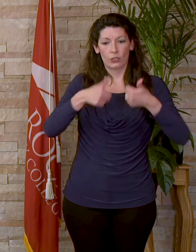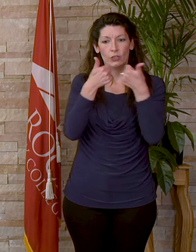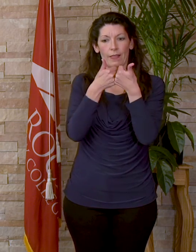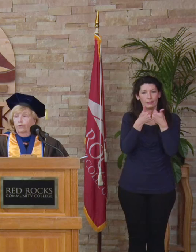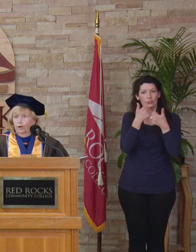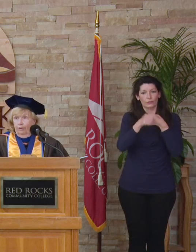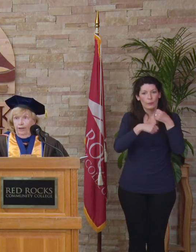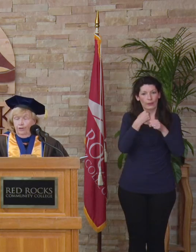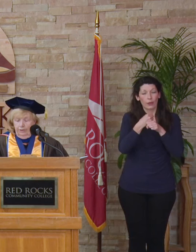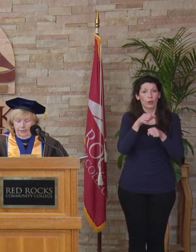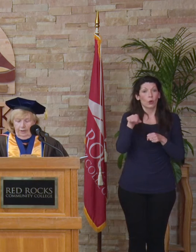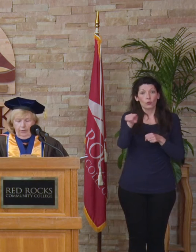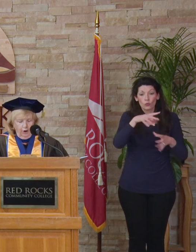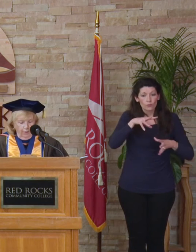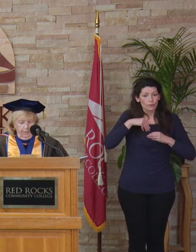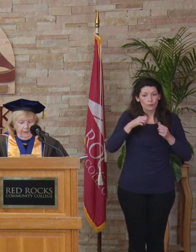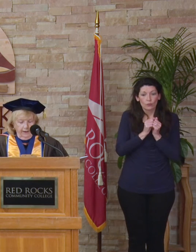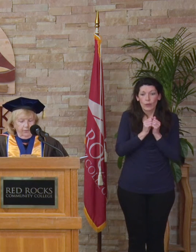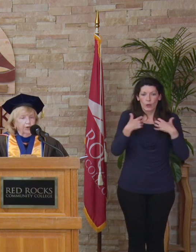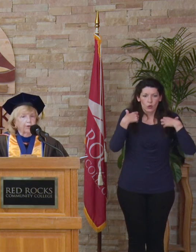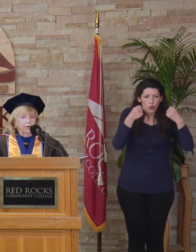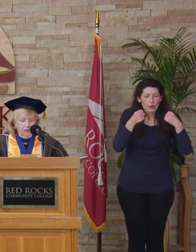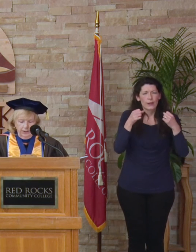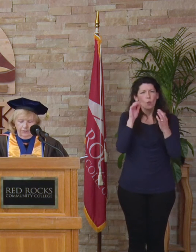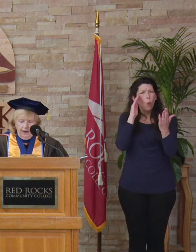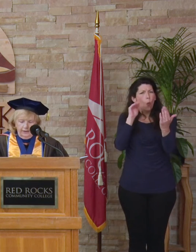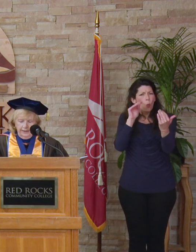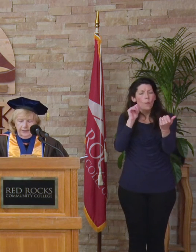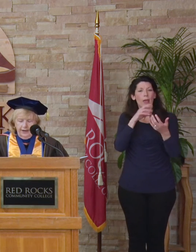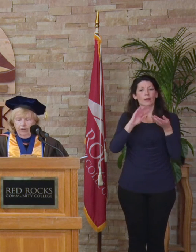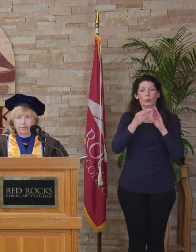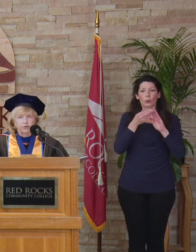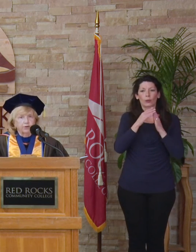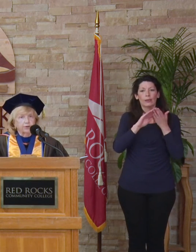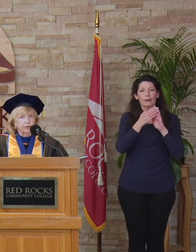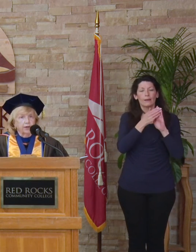You've done it with courage, with hope, and with a community of faculty and staff, and administrators